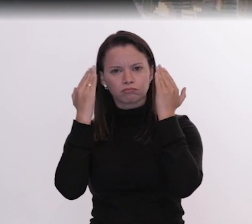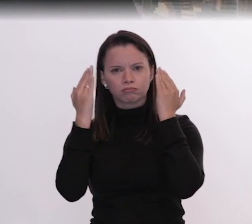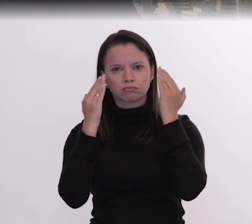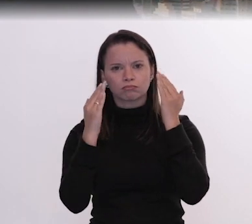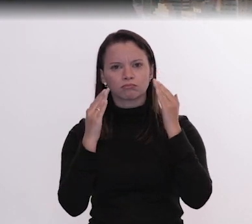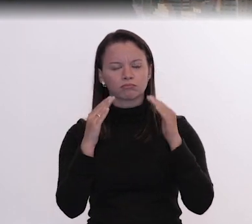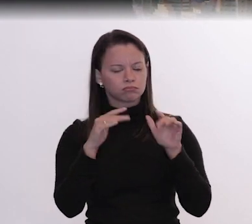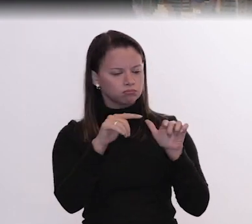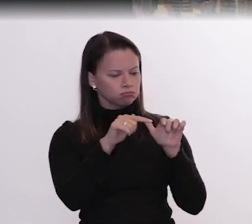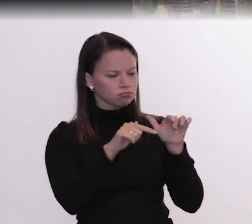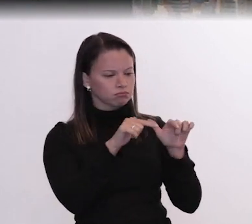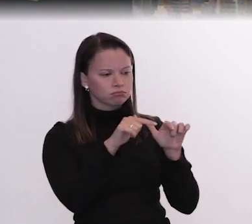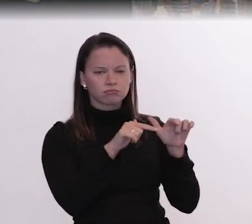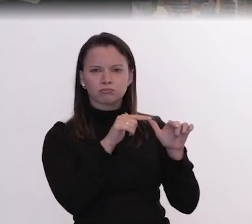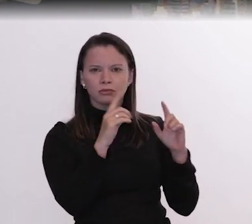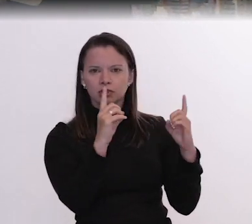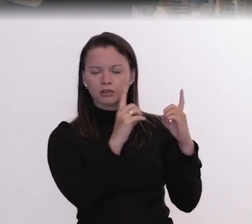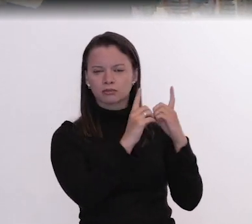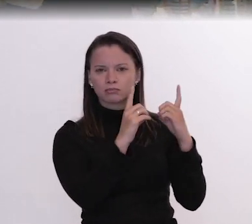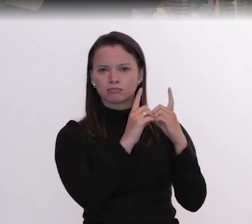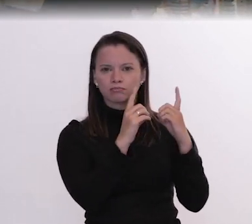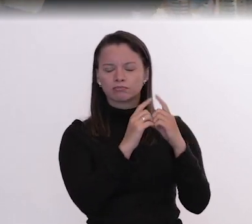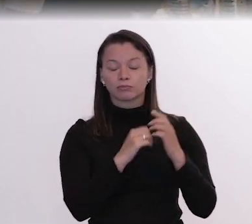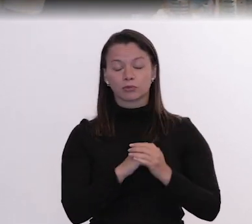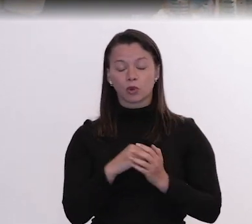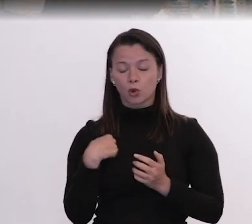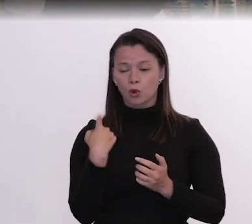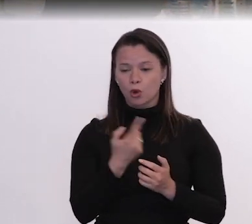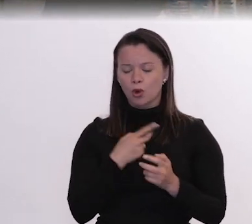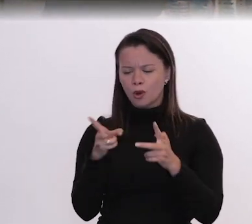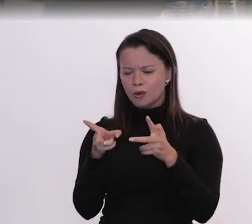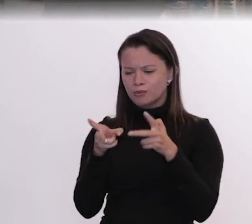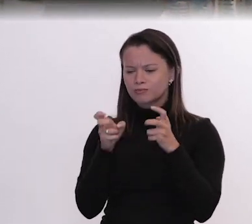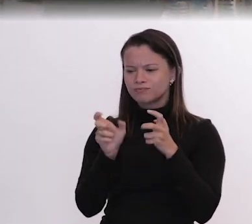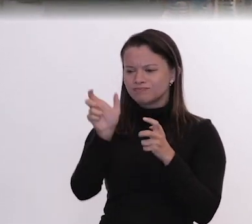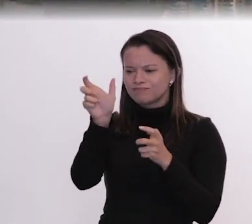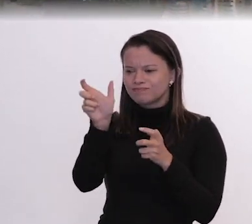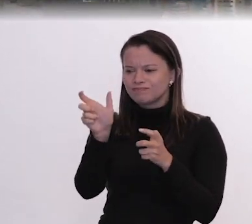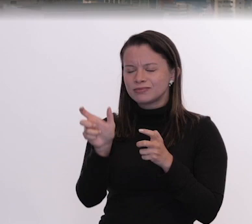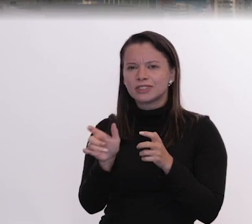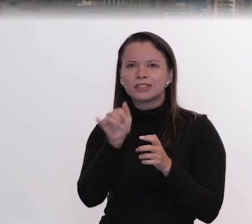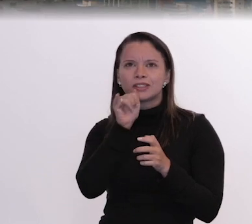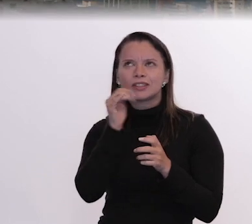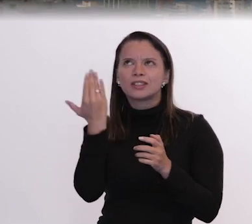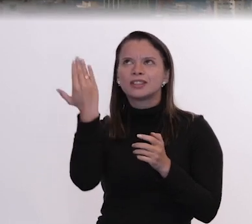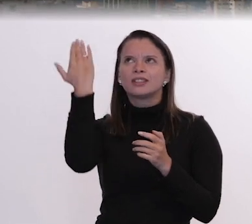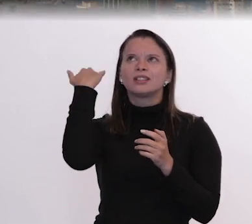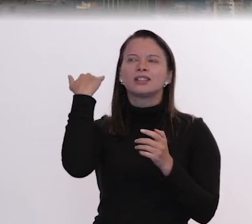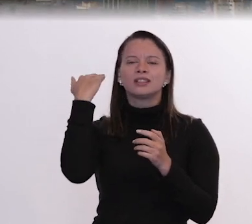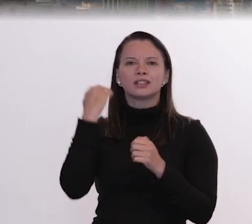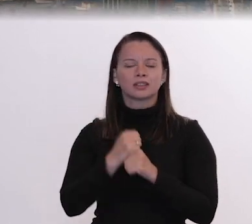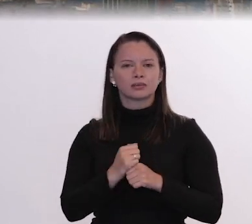In territorial listening, we can dig Rome and its ruins, and we can dig